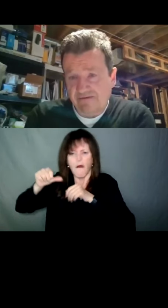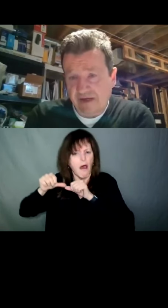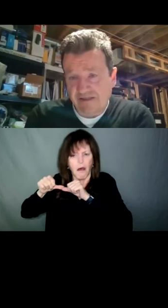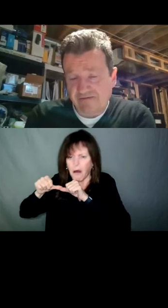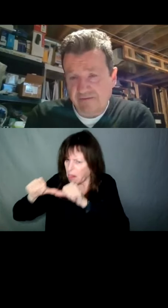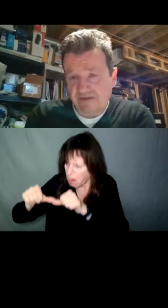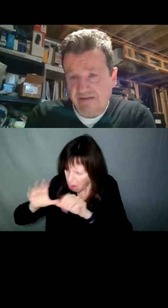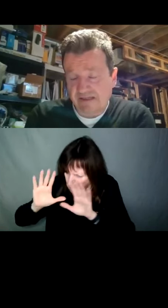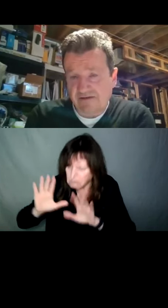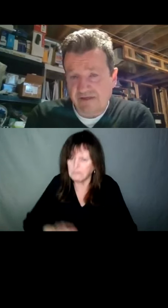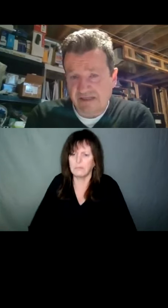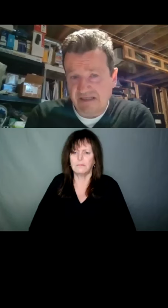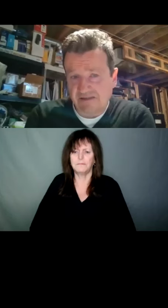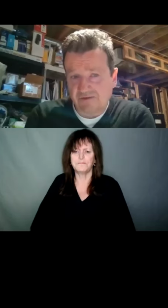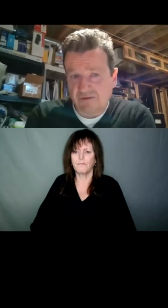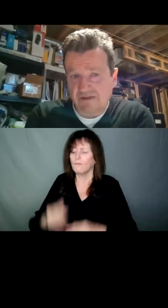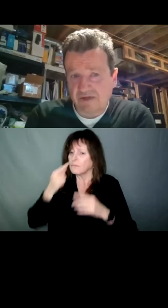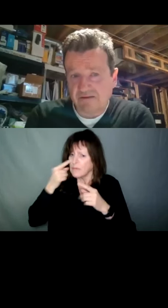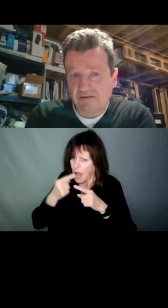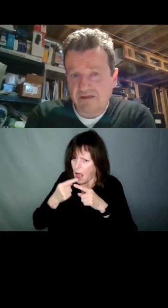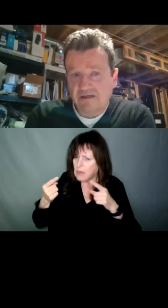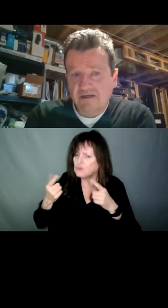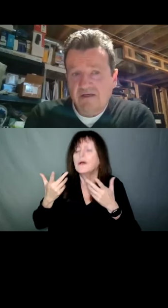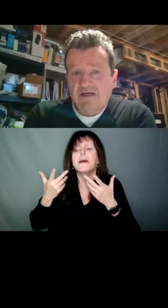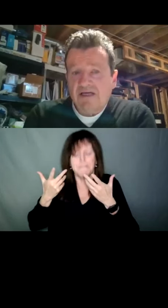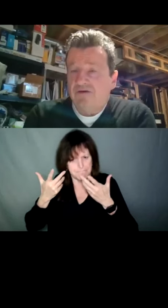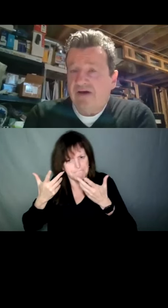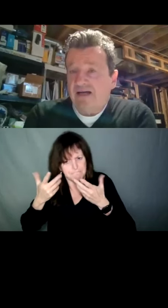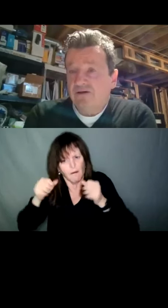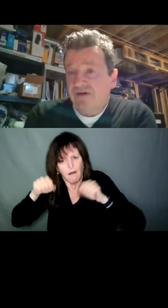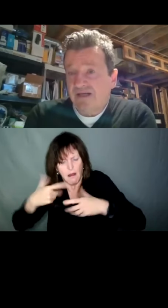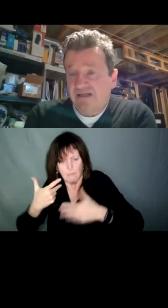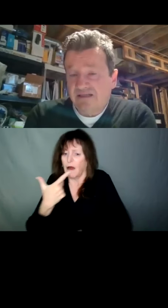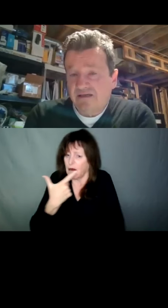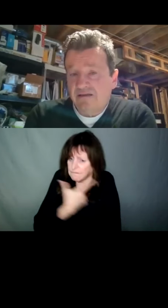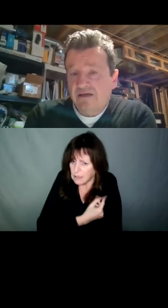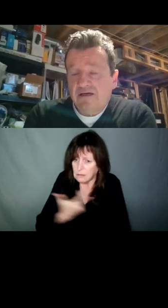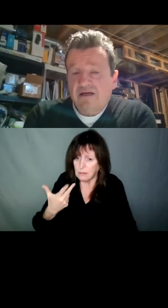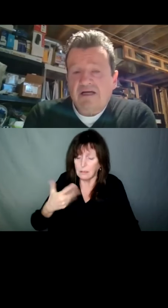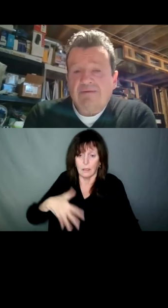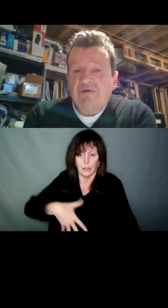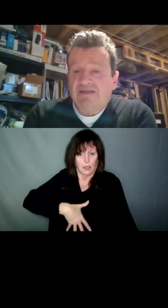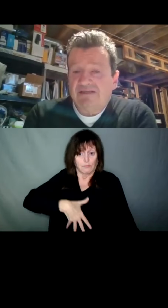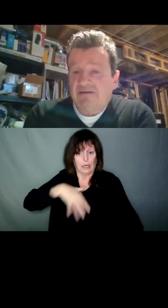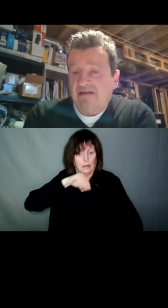women should discuss that information with the doctor as well.